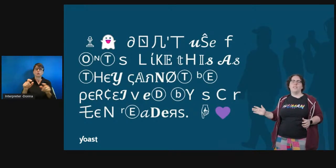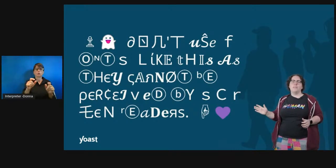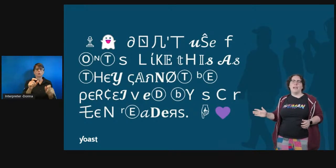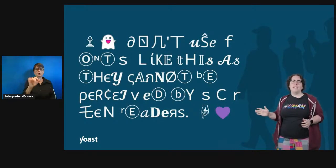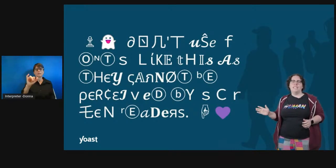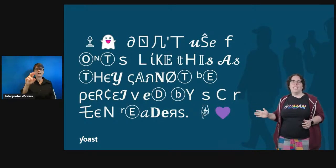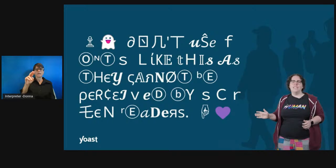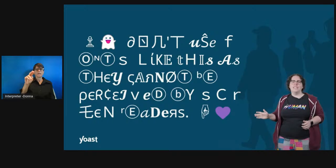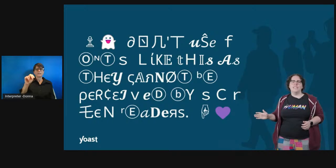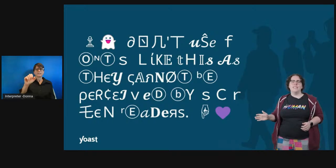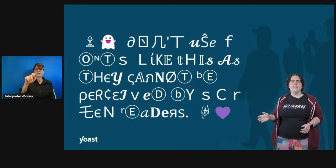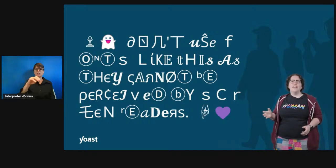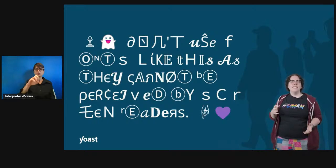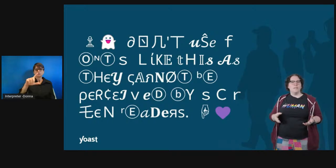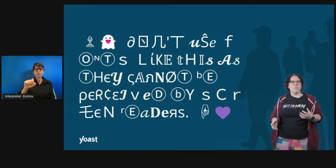Acronyms and initials like SEO always be capitalized